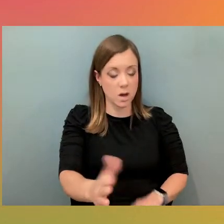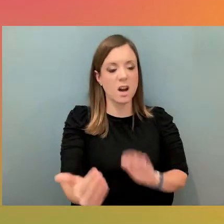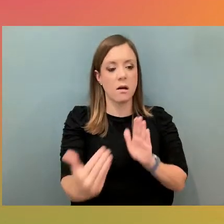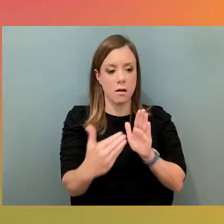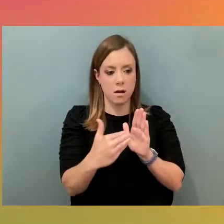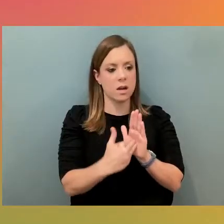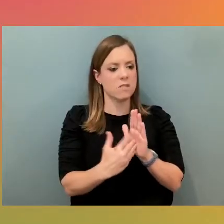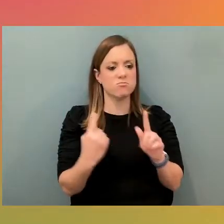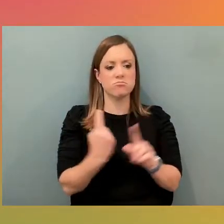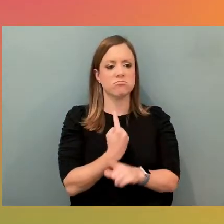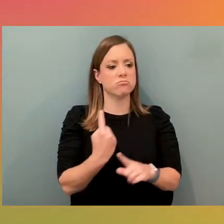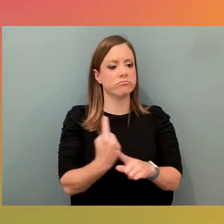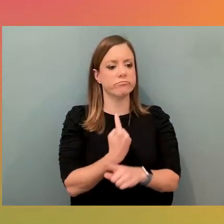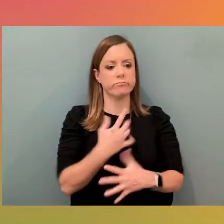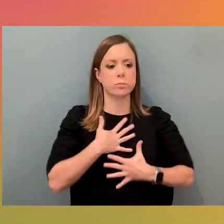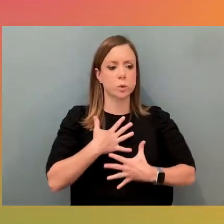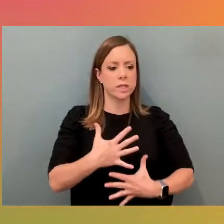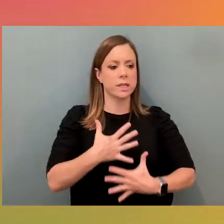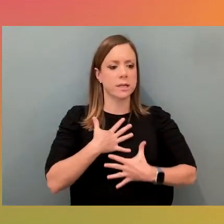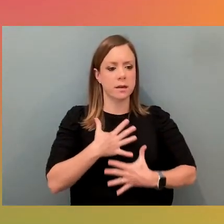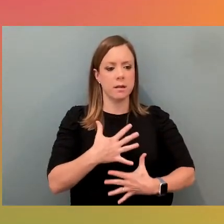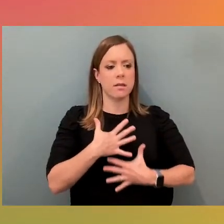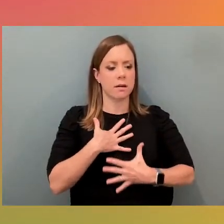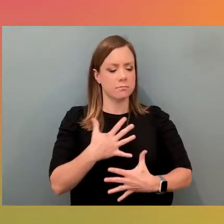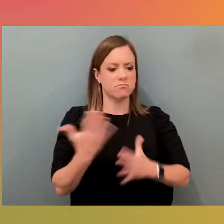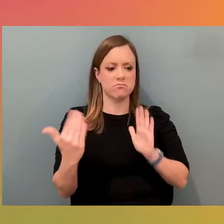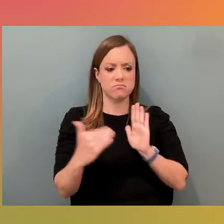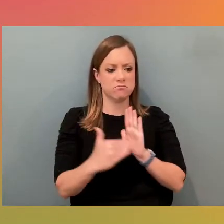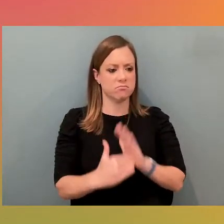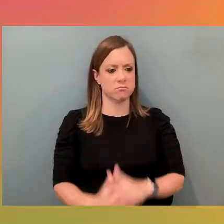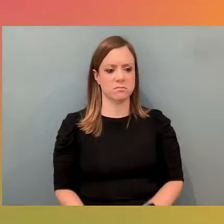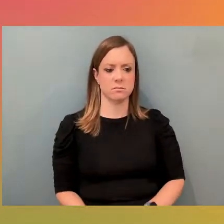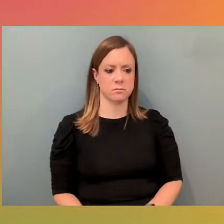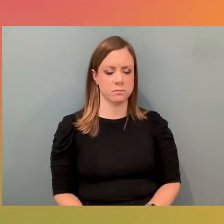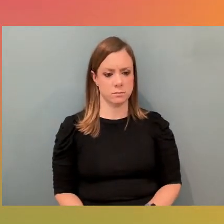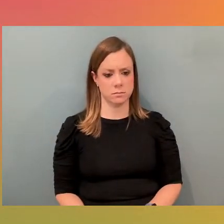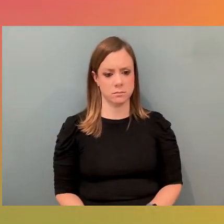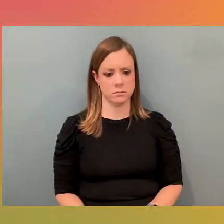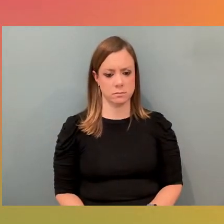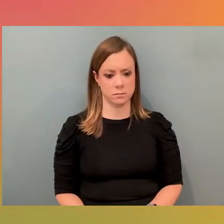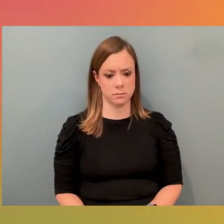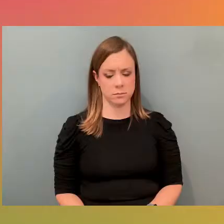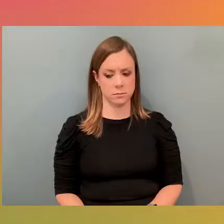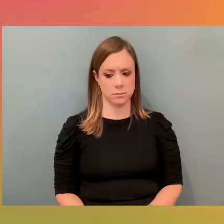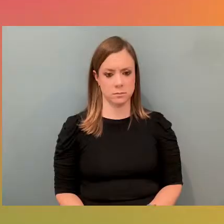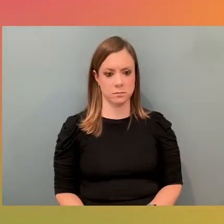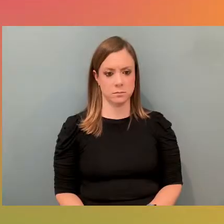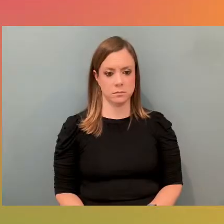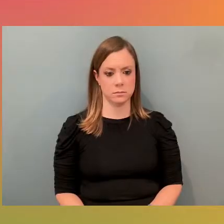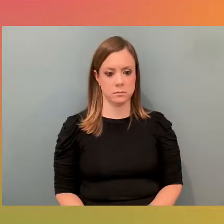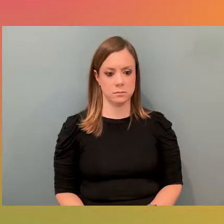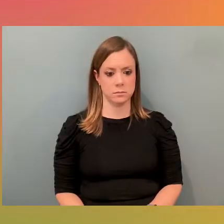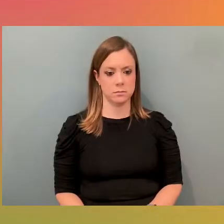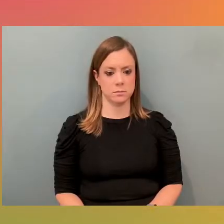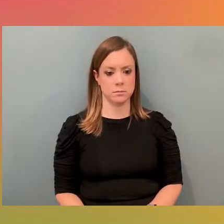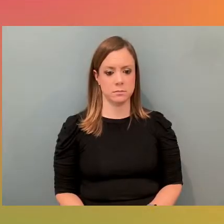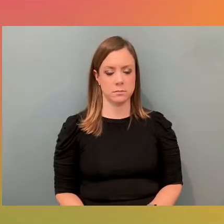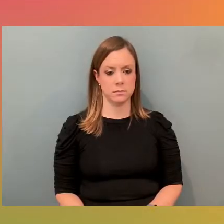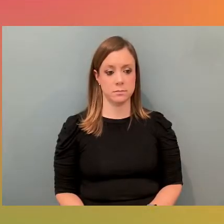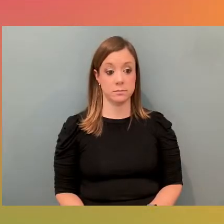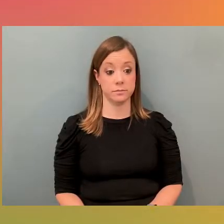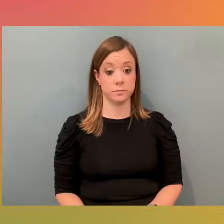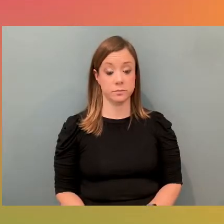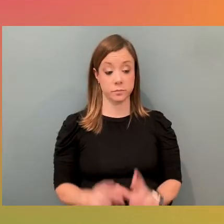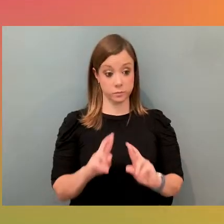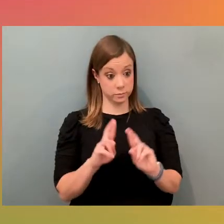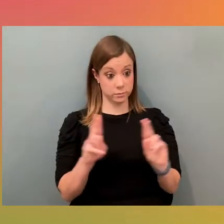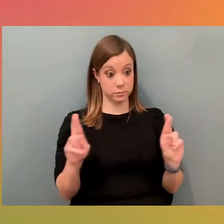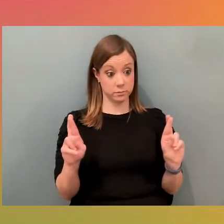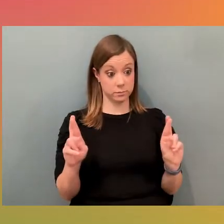AFTER YOUR NEXT EXHALE, YOU CAN